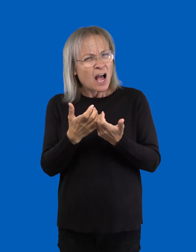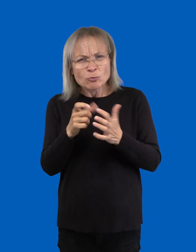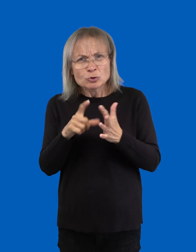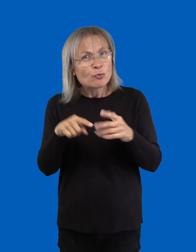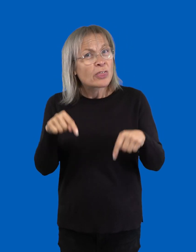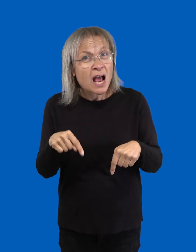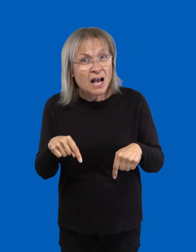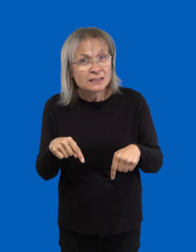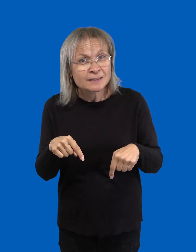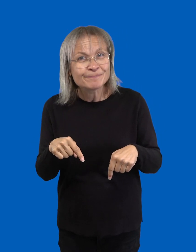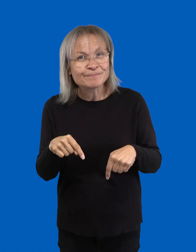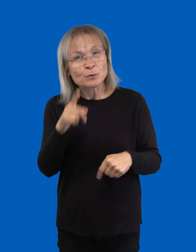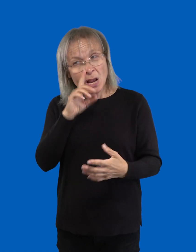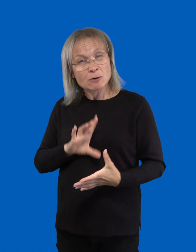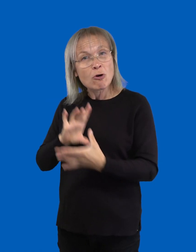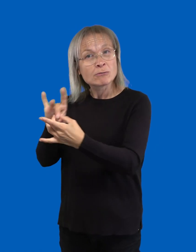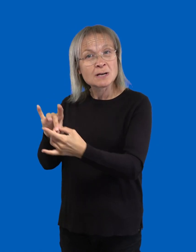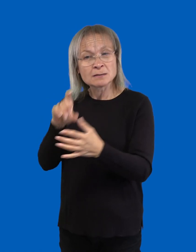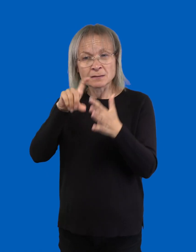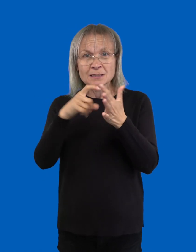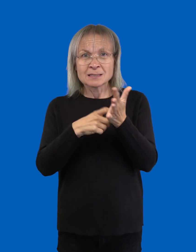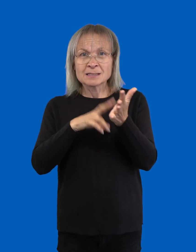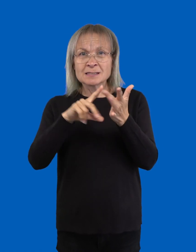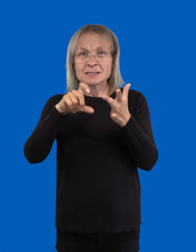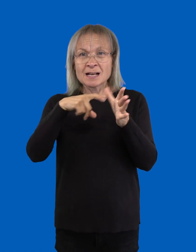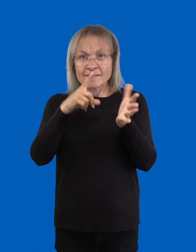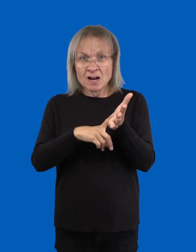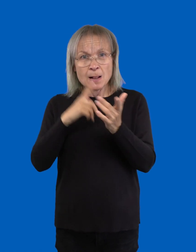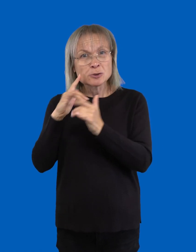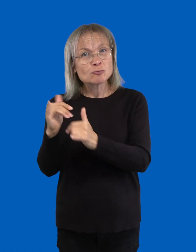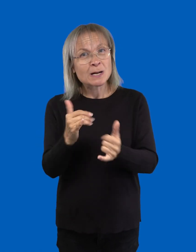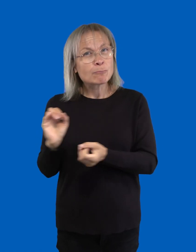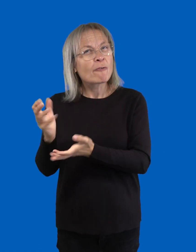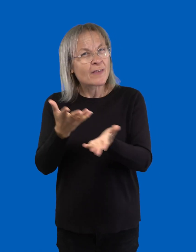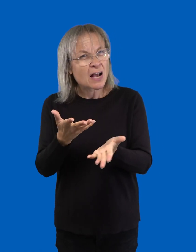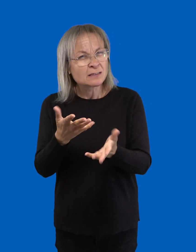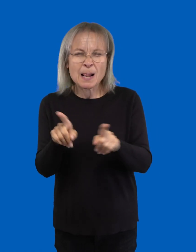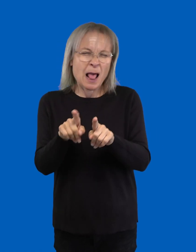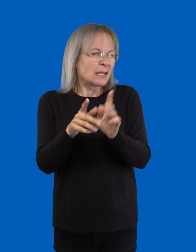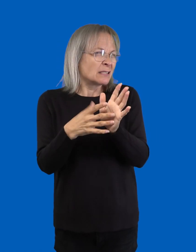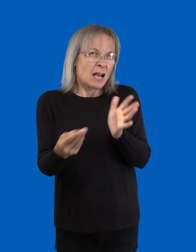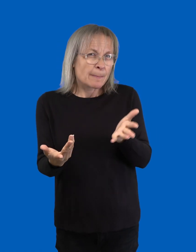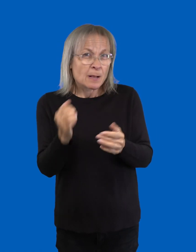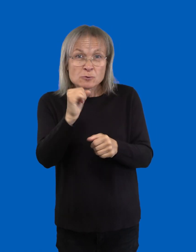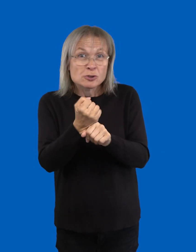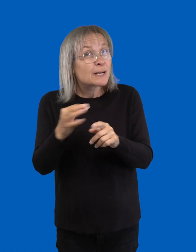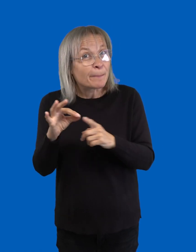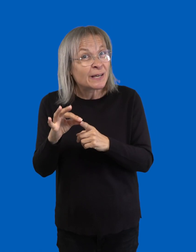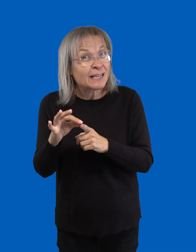You can do this by contacting a cervical screening provider, such as your GP, a sexual health clinic or a transgender